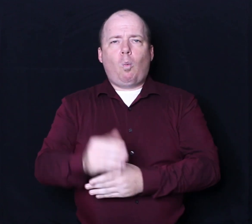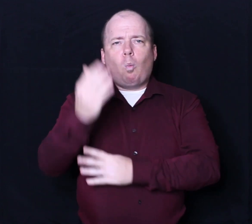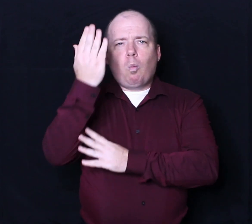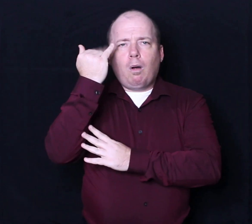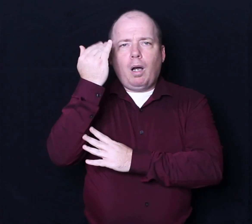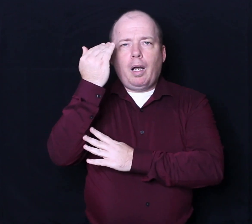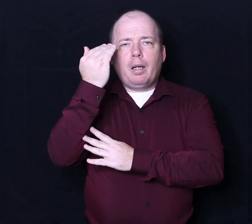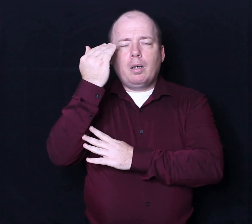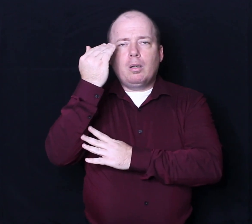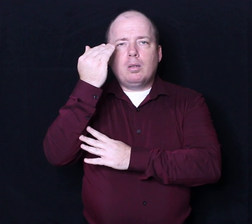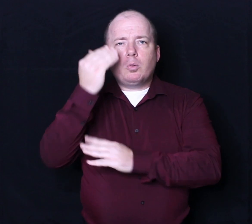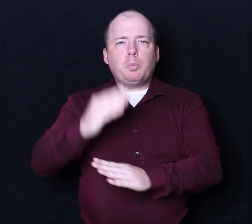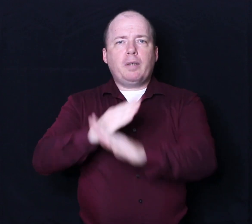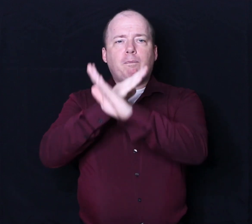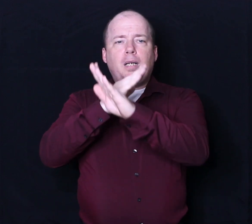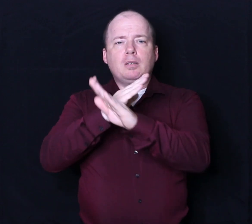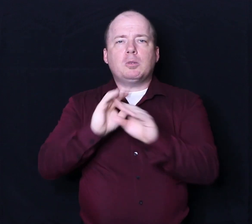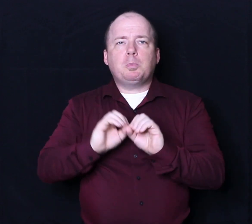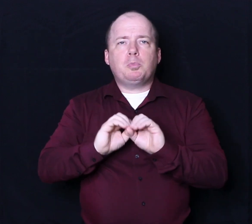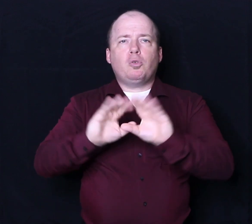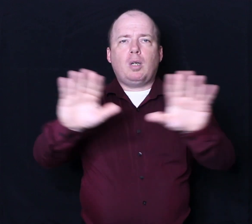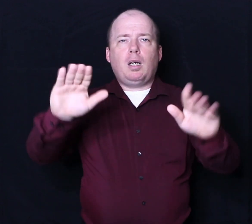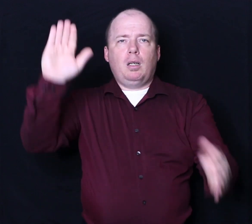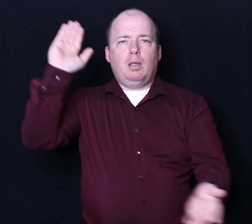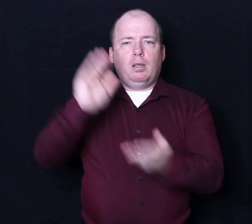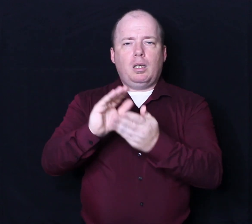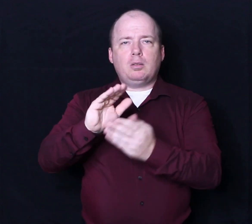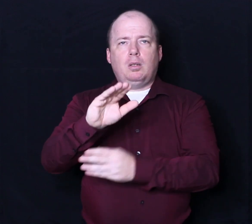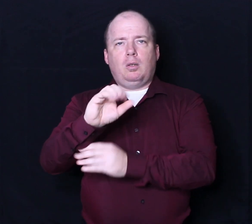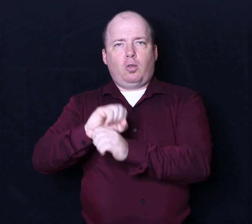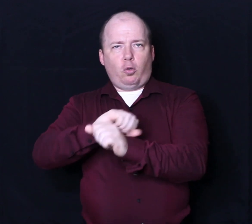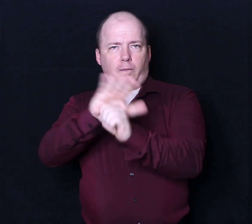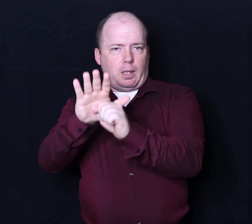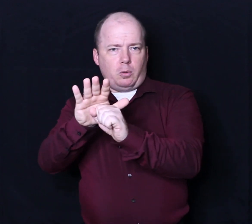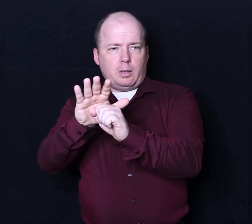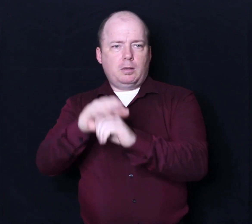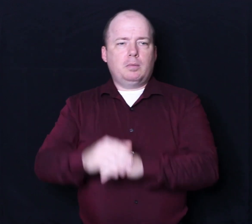to reduce the spread of coronavirus.